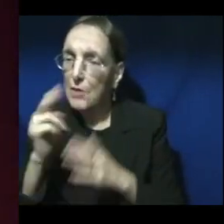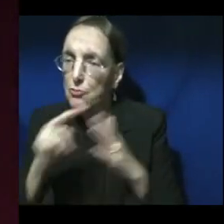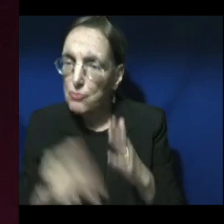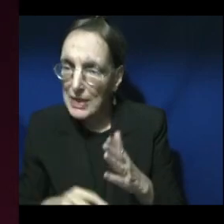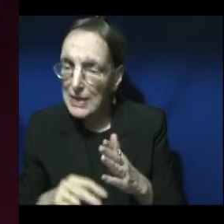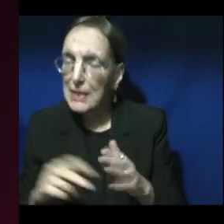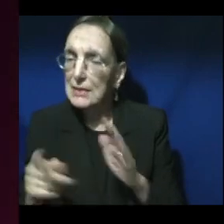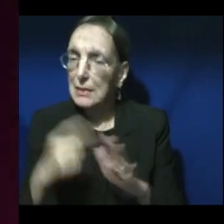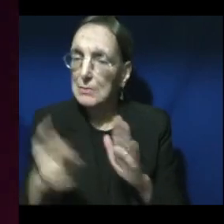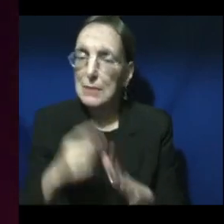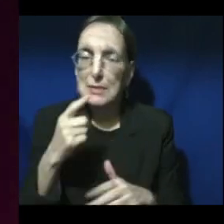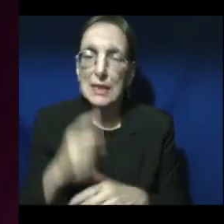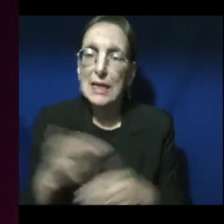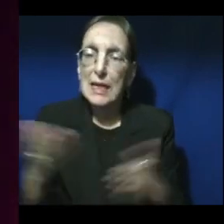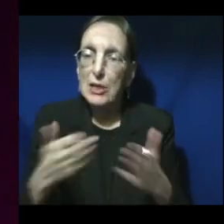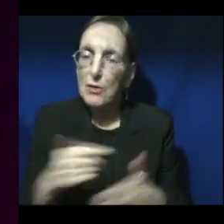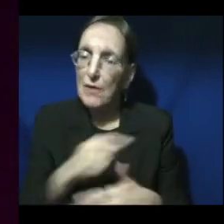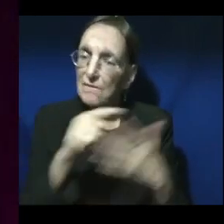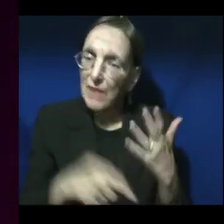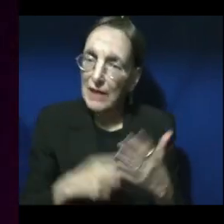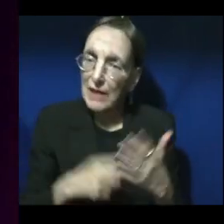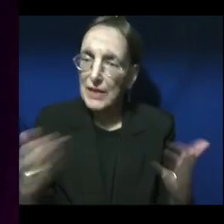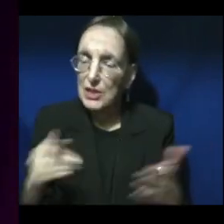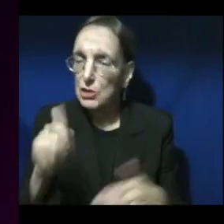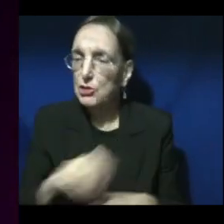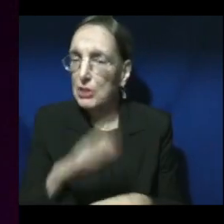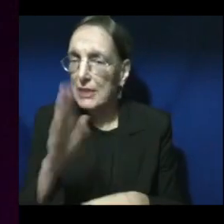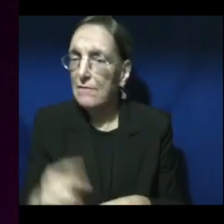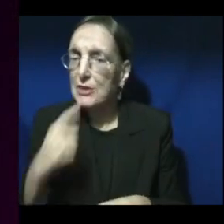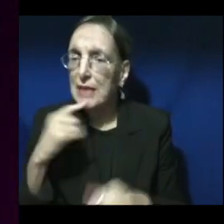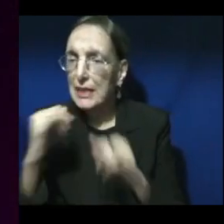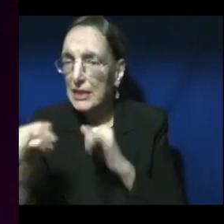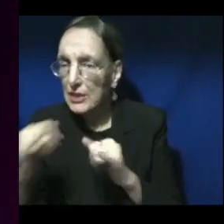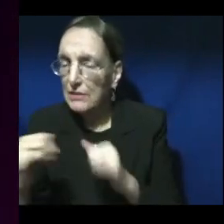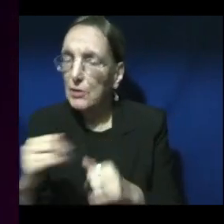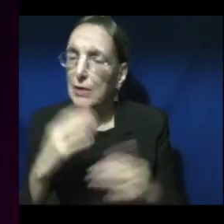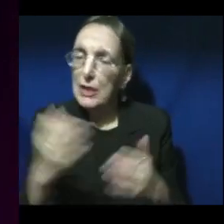Here are the four words that you should use for certain things, and opinions are great. I love